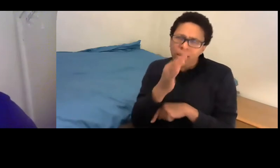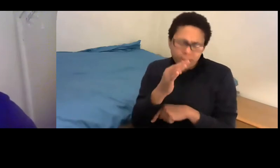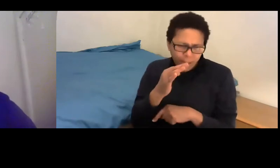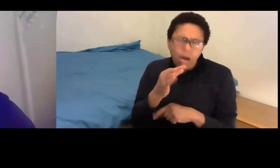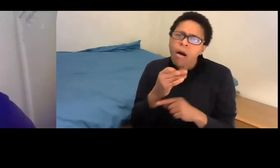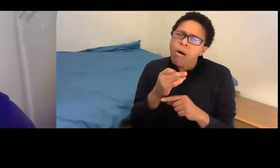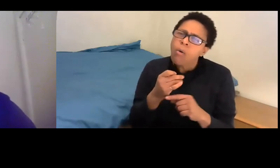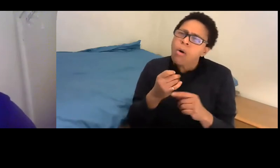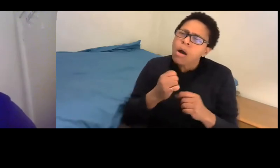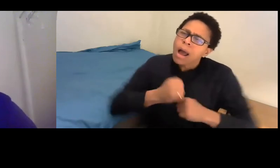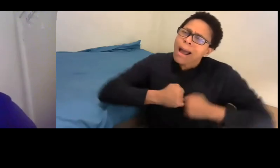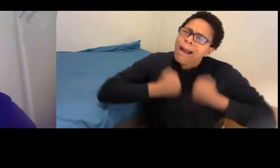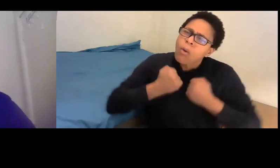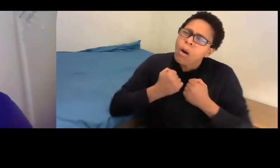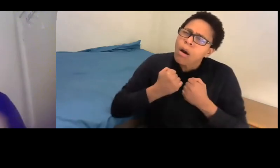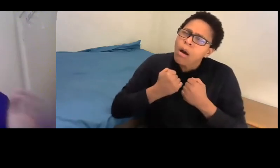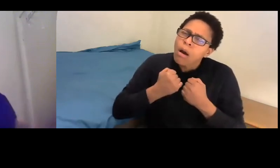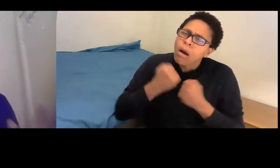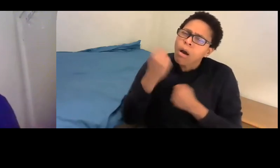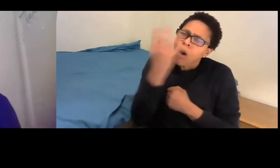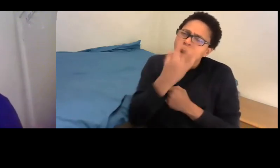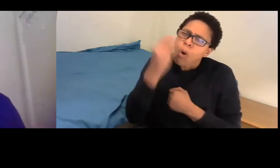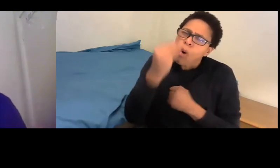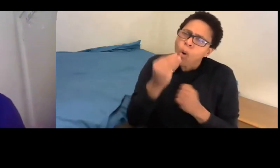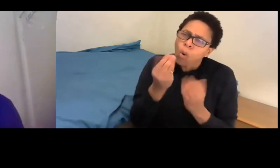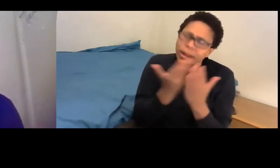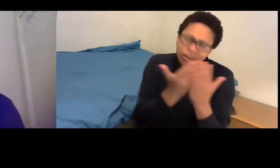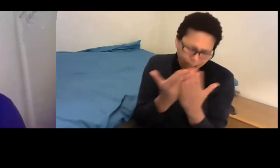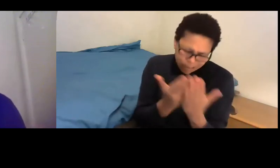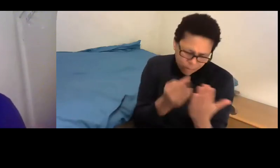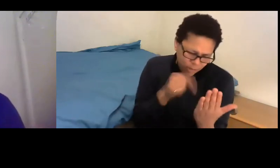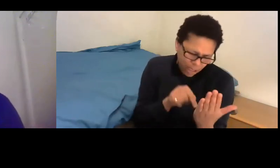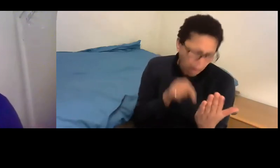societies and so on. And this is just a sexual relations bit. I